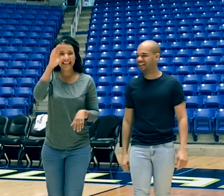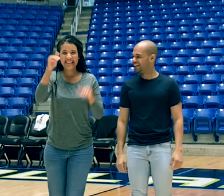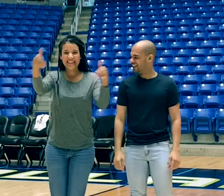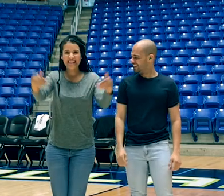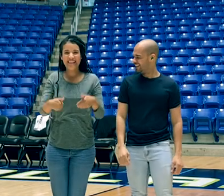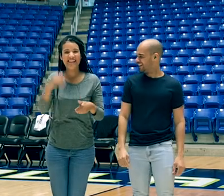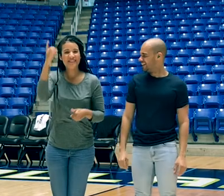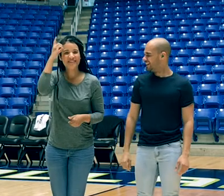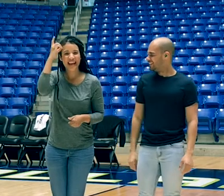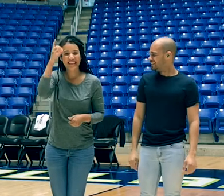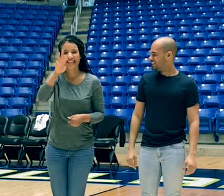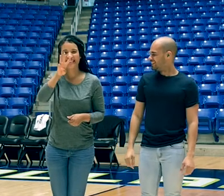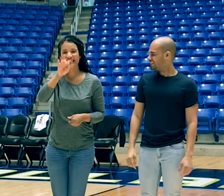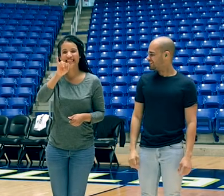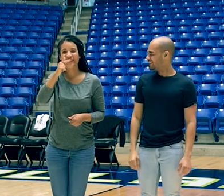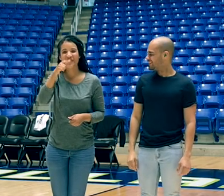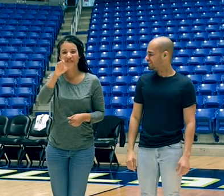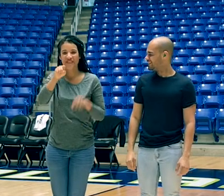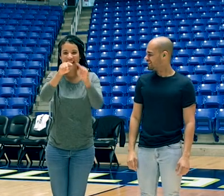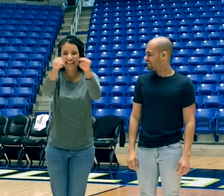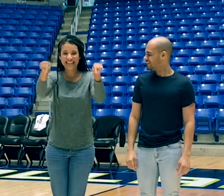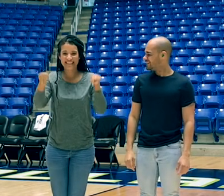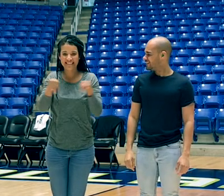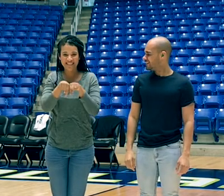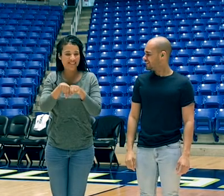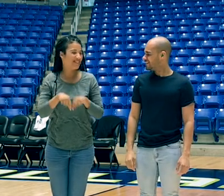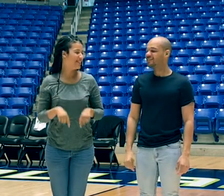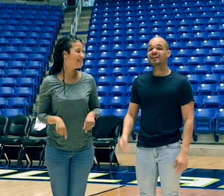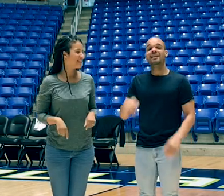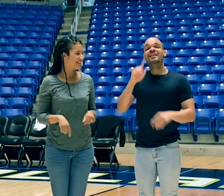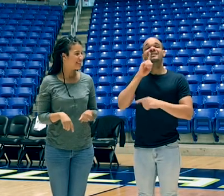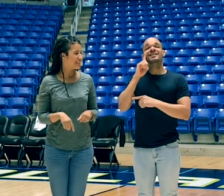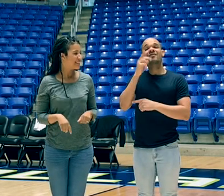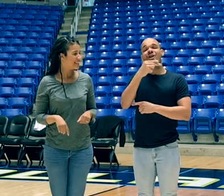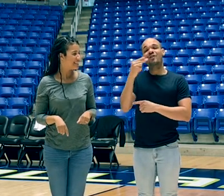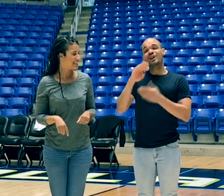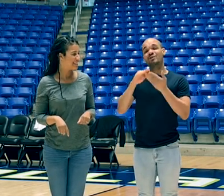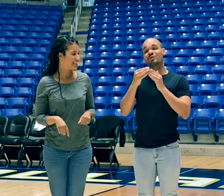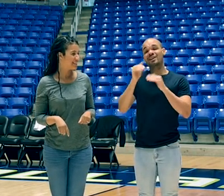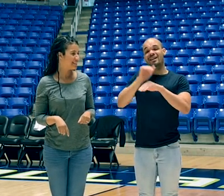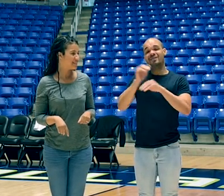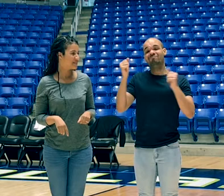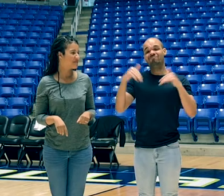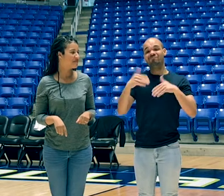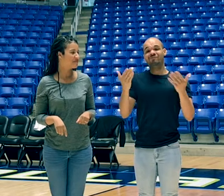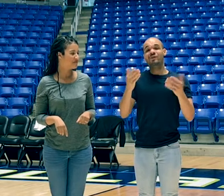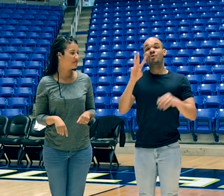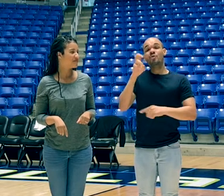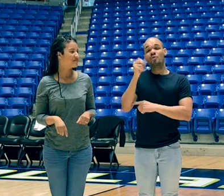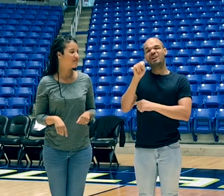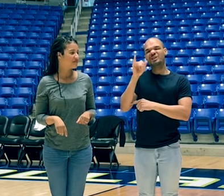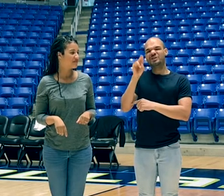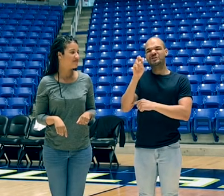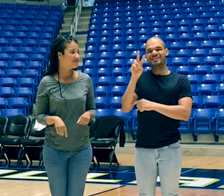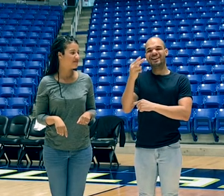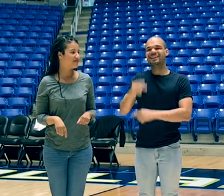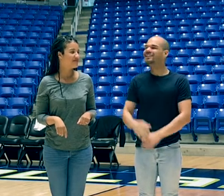Hello! Welcome to the Dallas Wings Arena Deaf and hard of hearing community night will take place right here on June 2nd